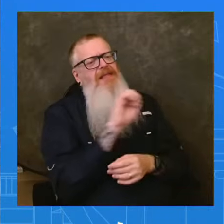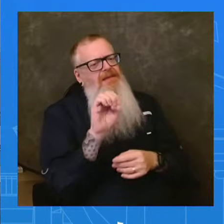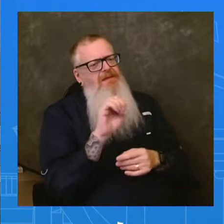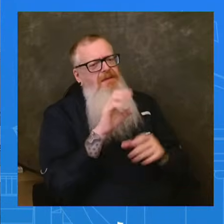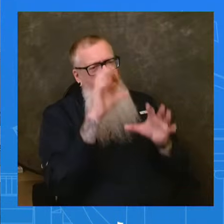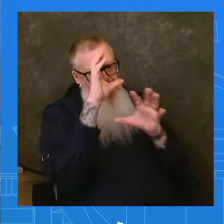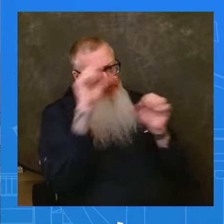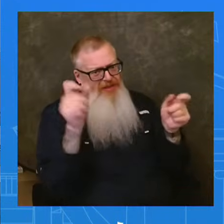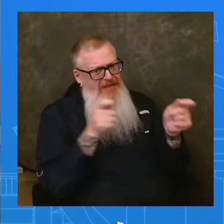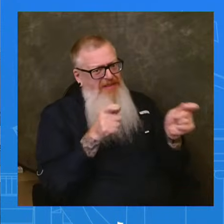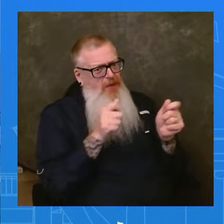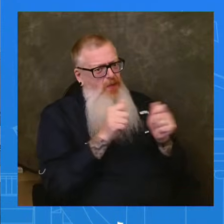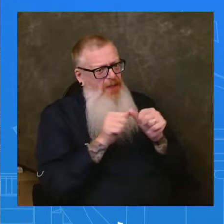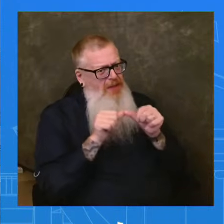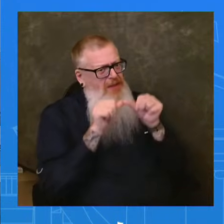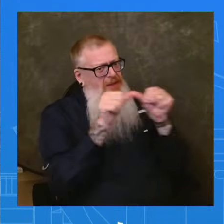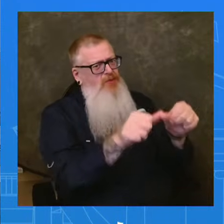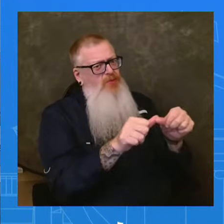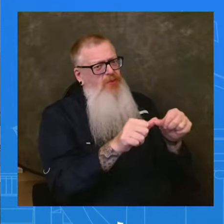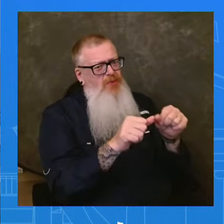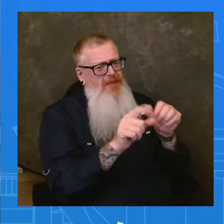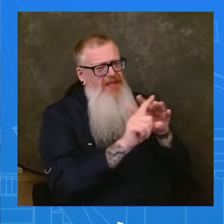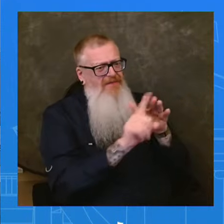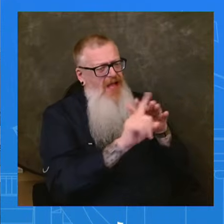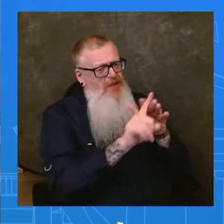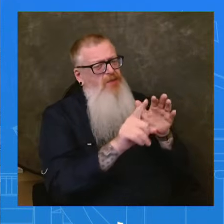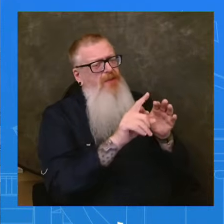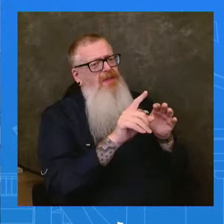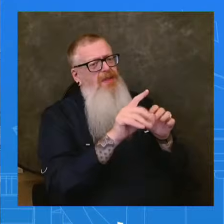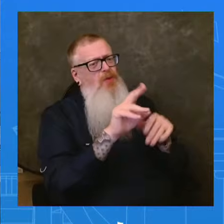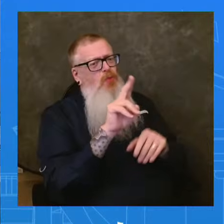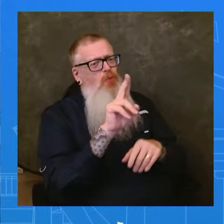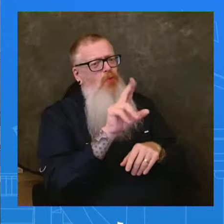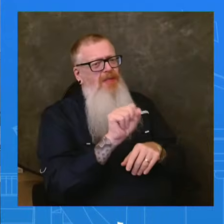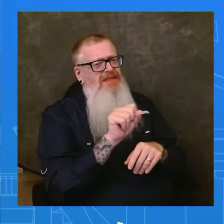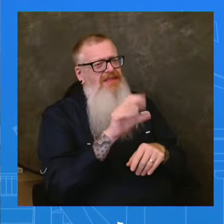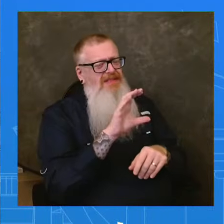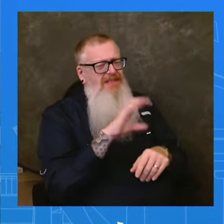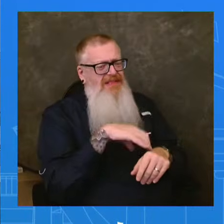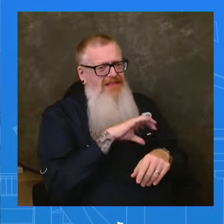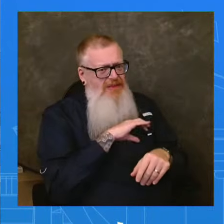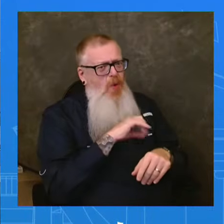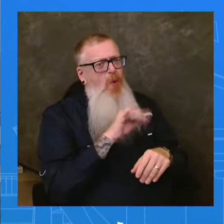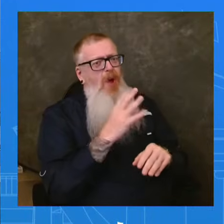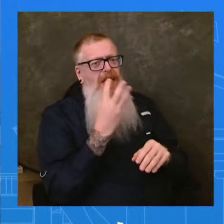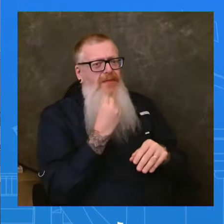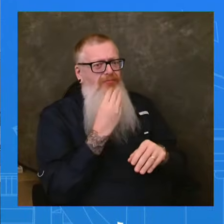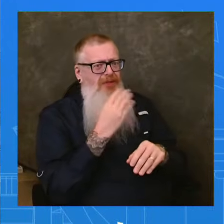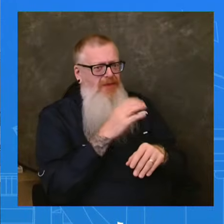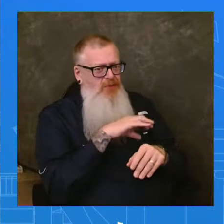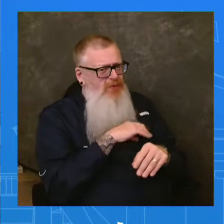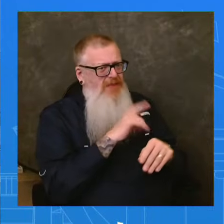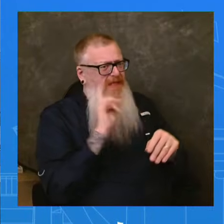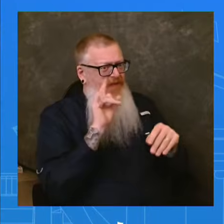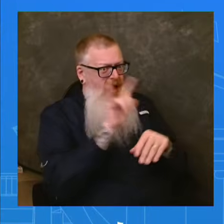as long as the airport is open. Do you have any guarantee that Israel is not bombing the airport? Ms. Jean-Pierre: Say that one more time, the last part.